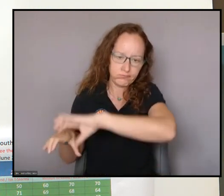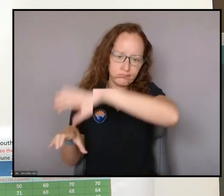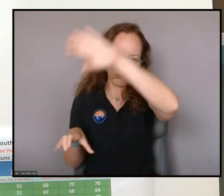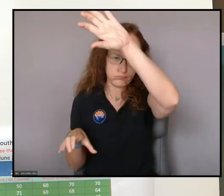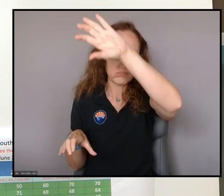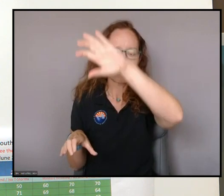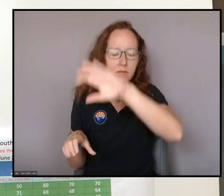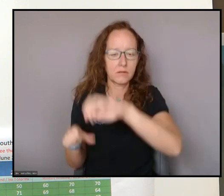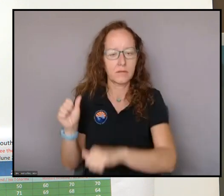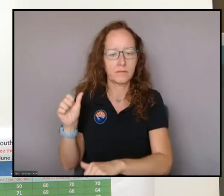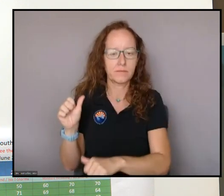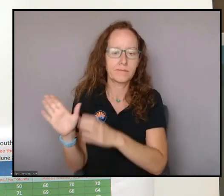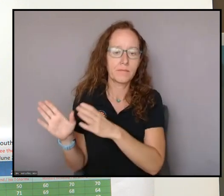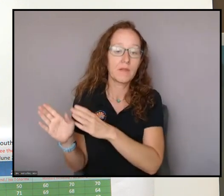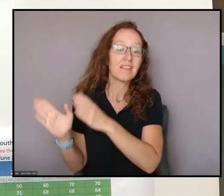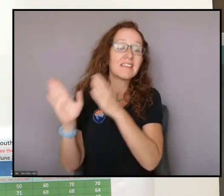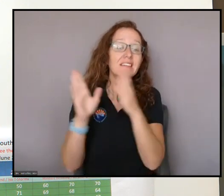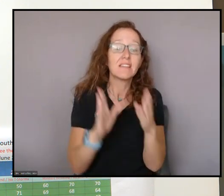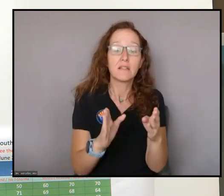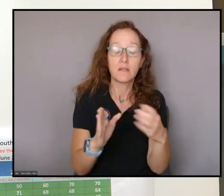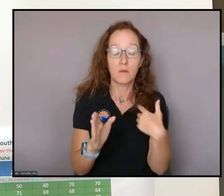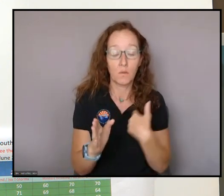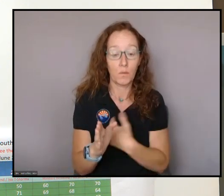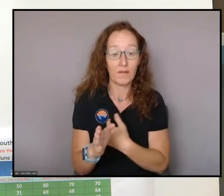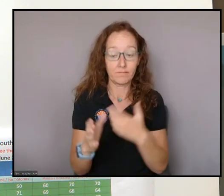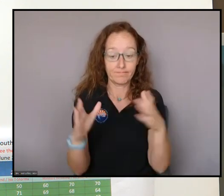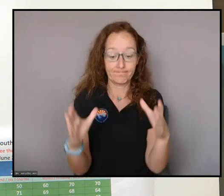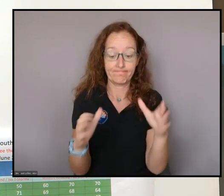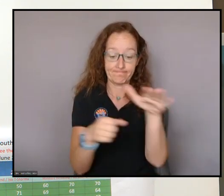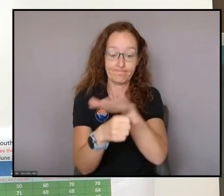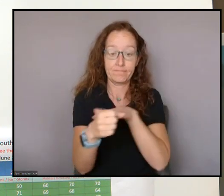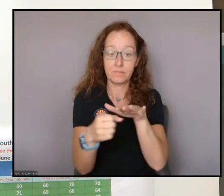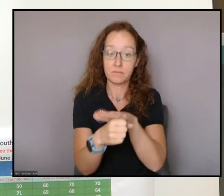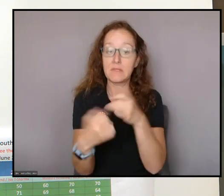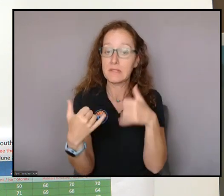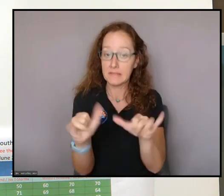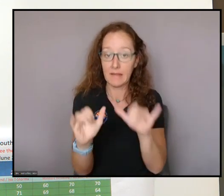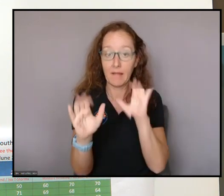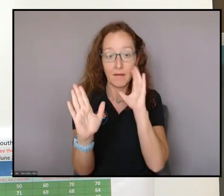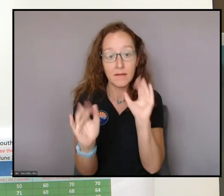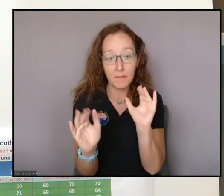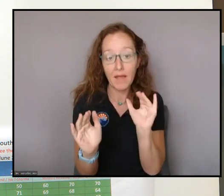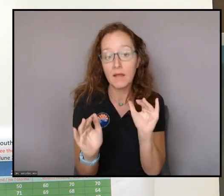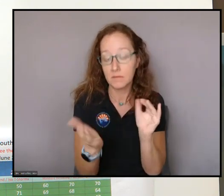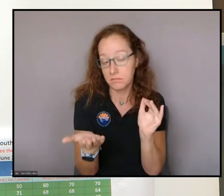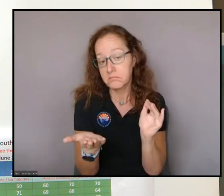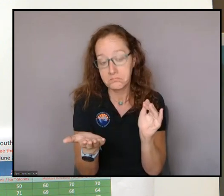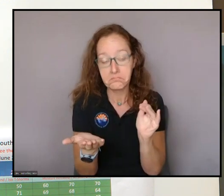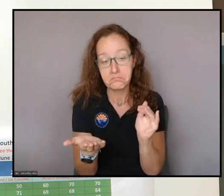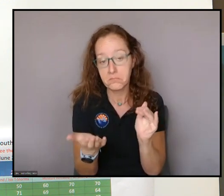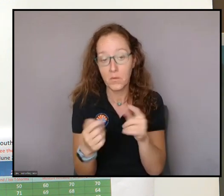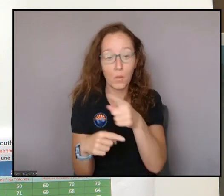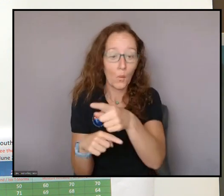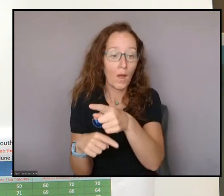over where we're located, over our fire, we can still expect to see anywhere from 1/10 of an inch maybe up to an 1/2 an